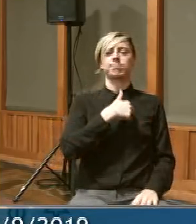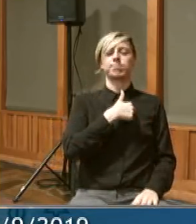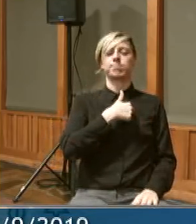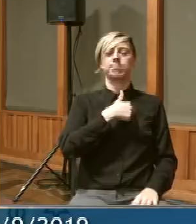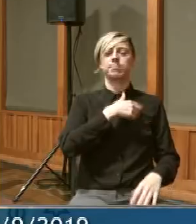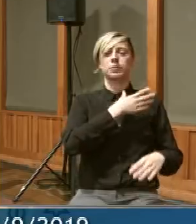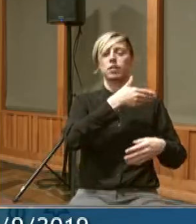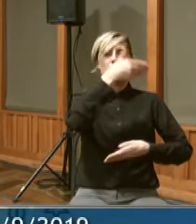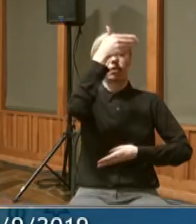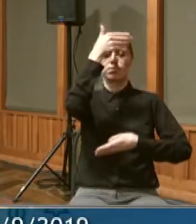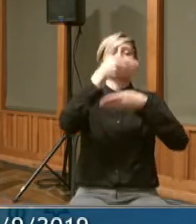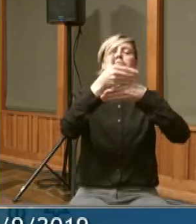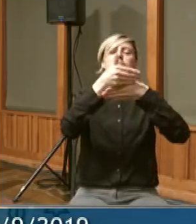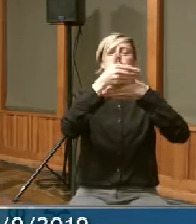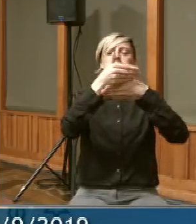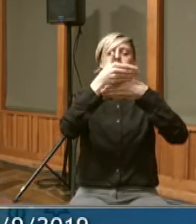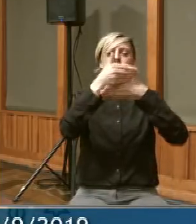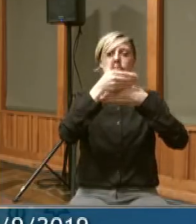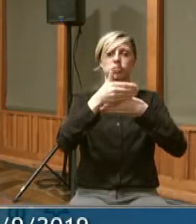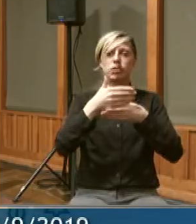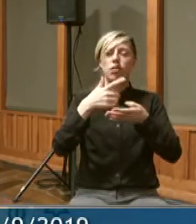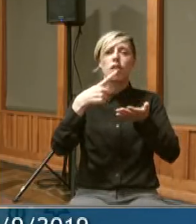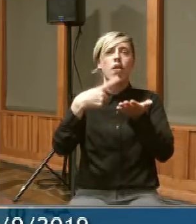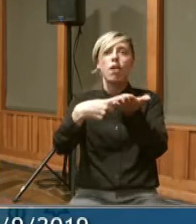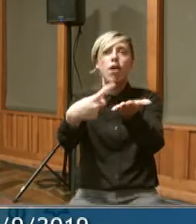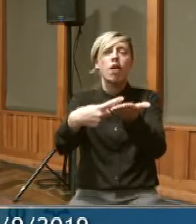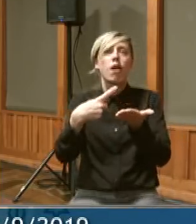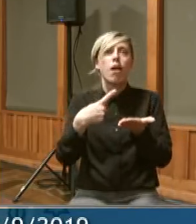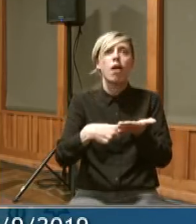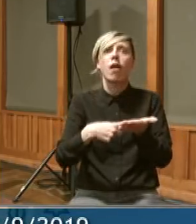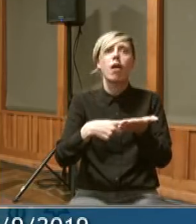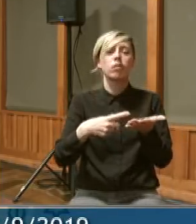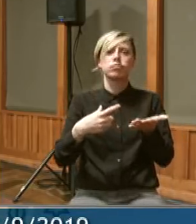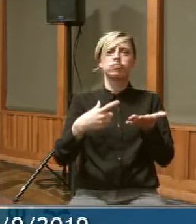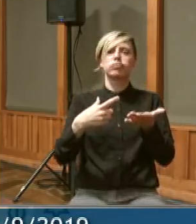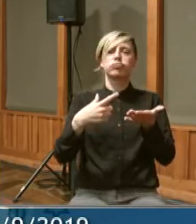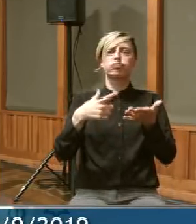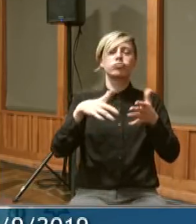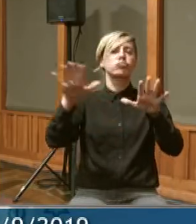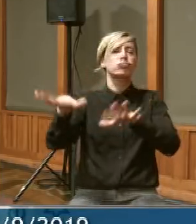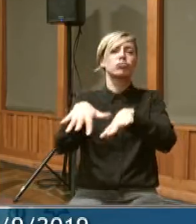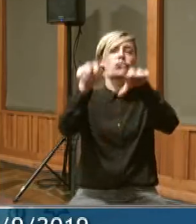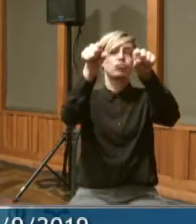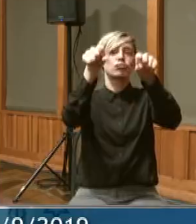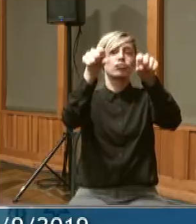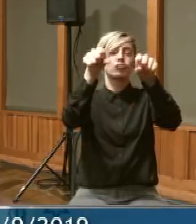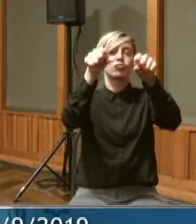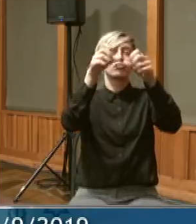SOLUTIONS BUT WE FEEL WE HAVE BEEN KEPT IN THE DARK.